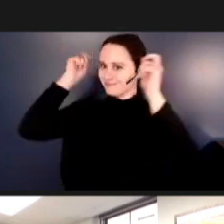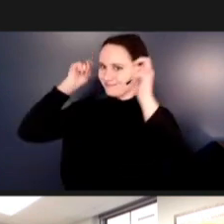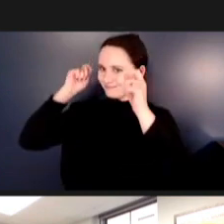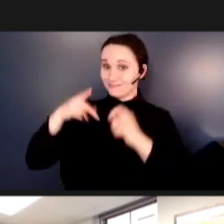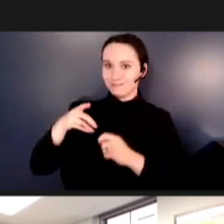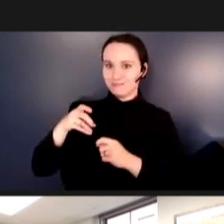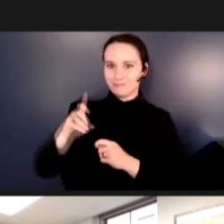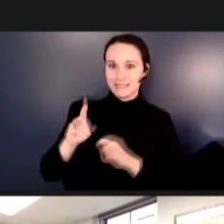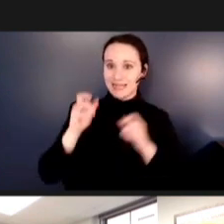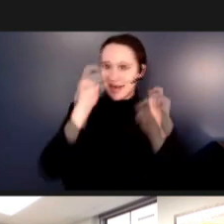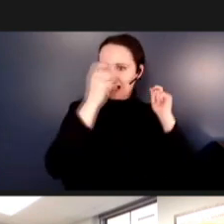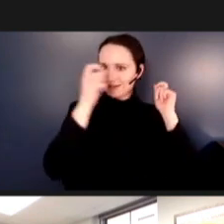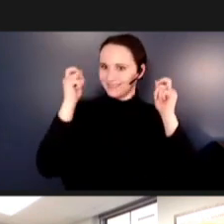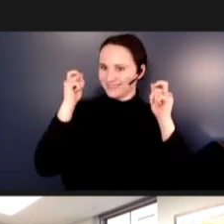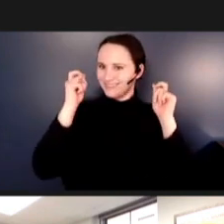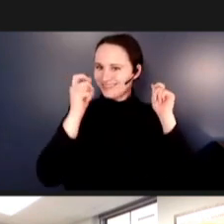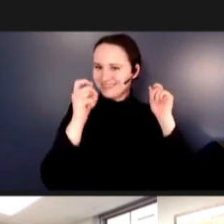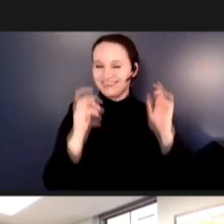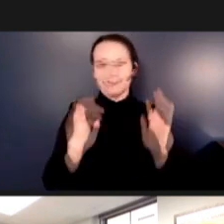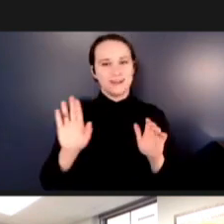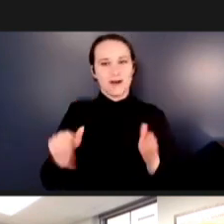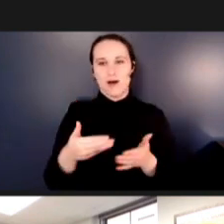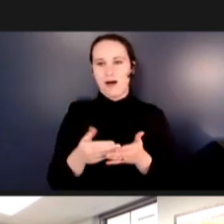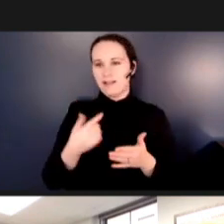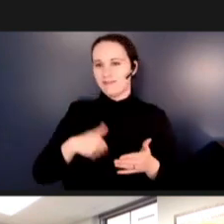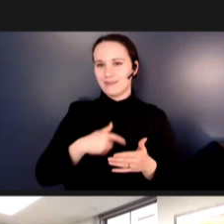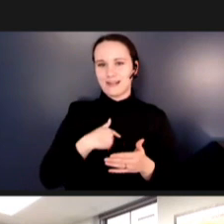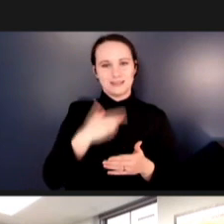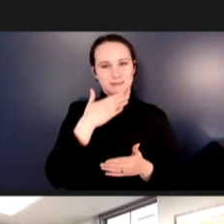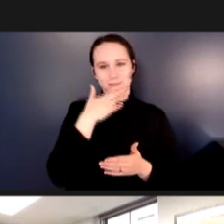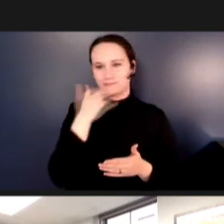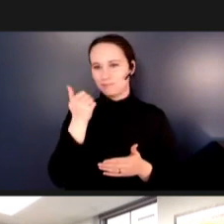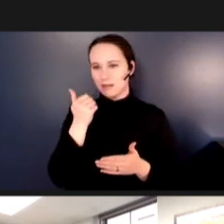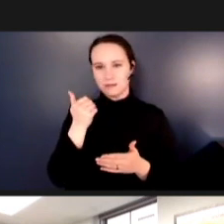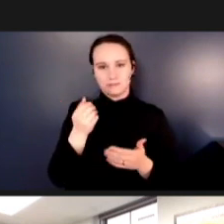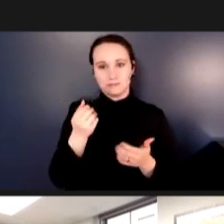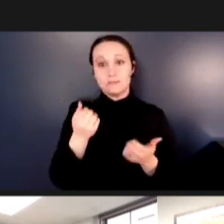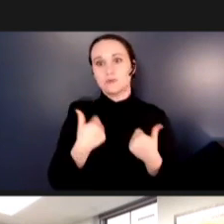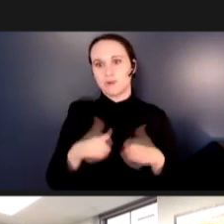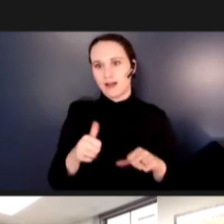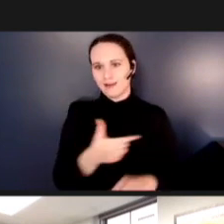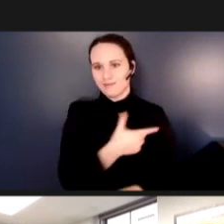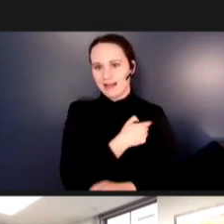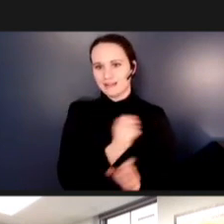saying all of this are working together on better vaccinating our pregnant patients and the rest of